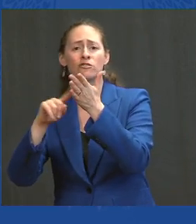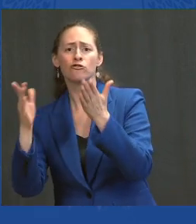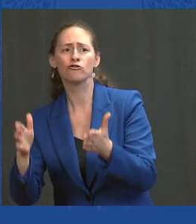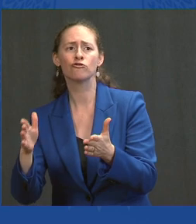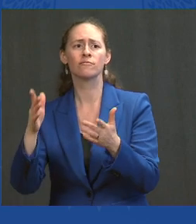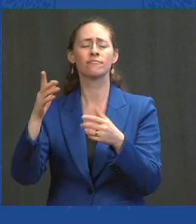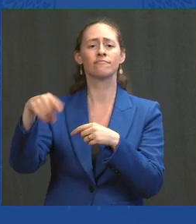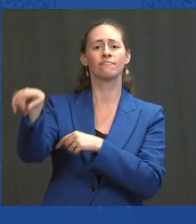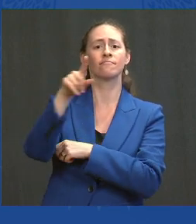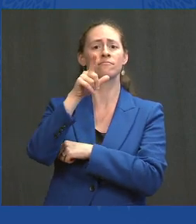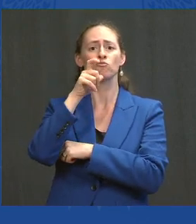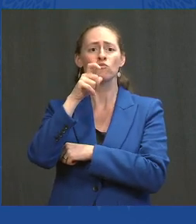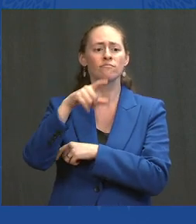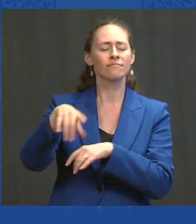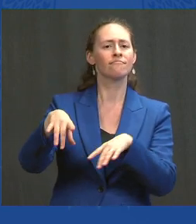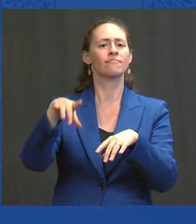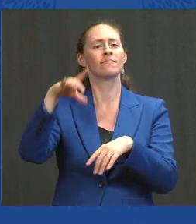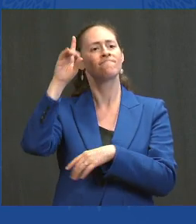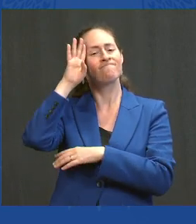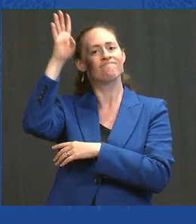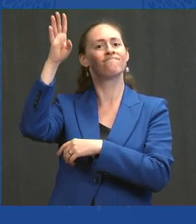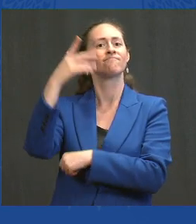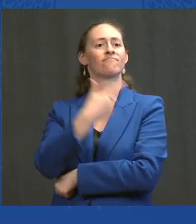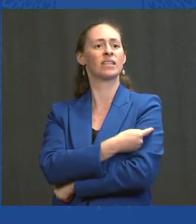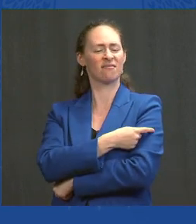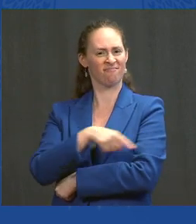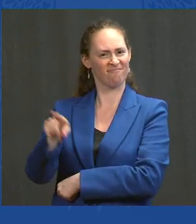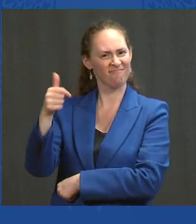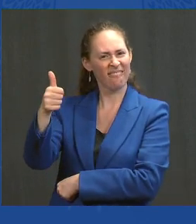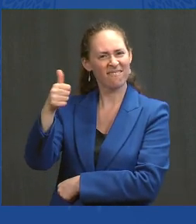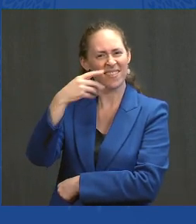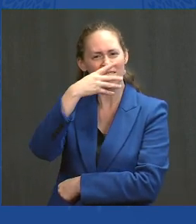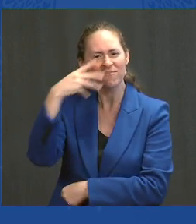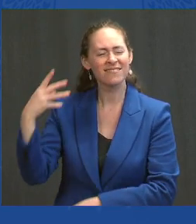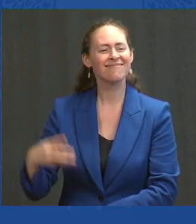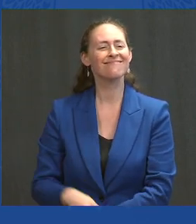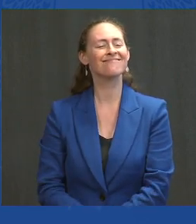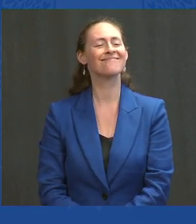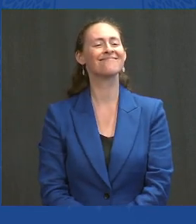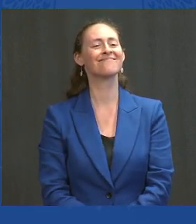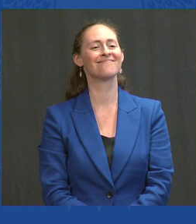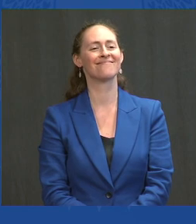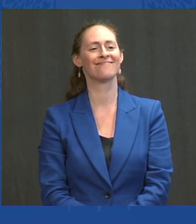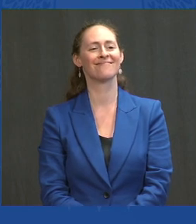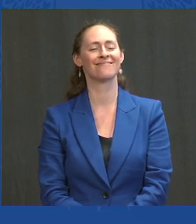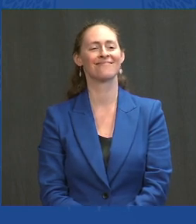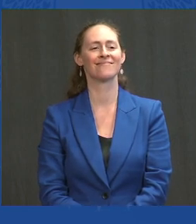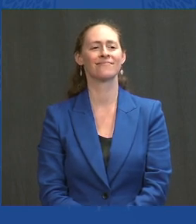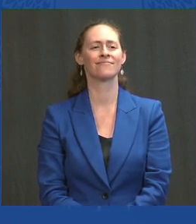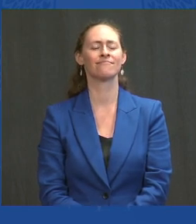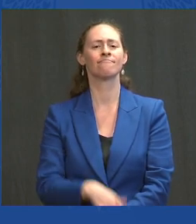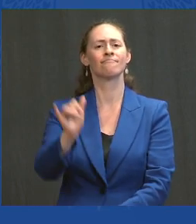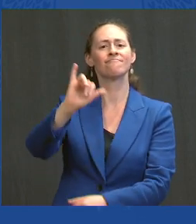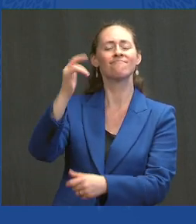Another defining moment of our nation in the past year was NASA landing Perseverance Rover on Mars,